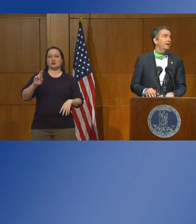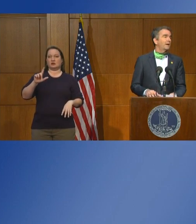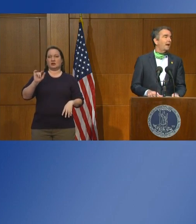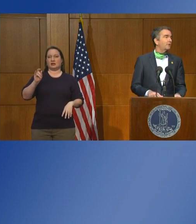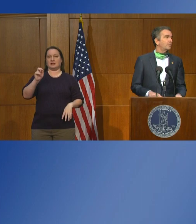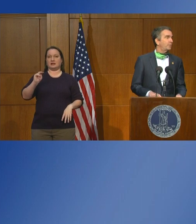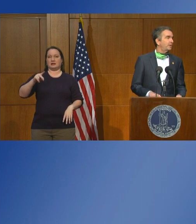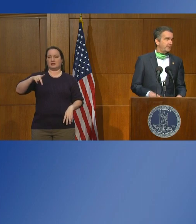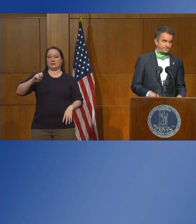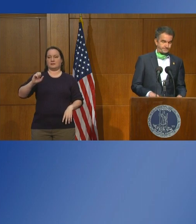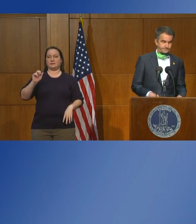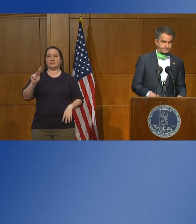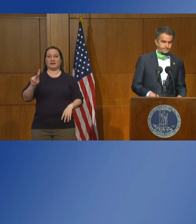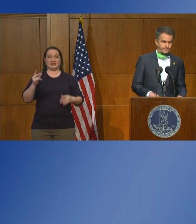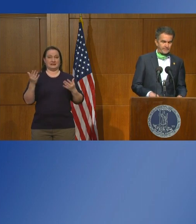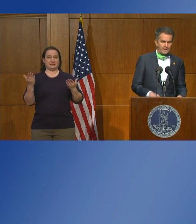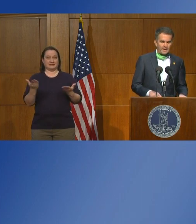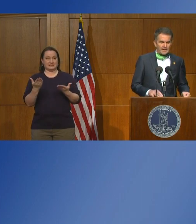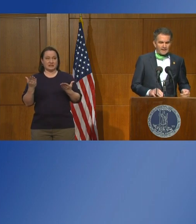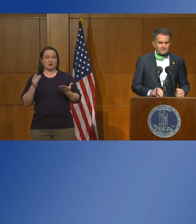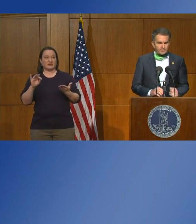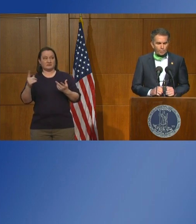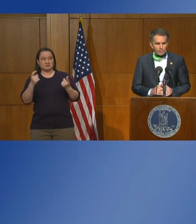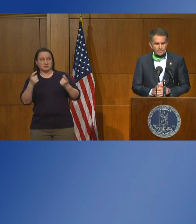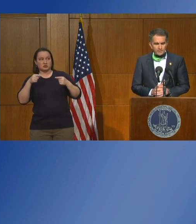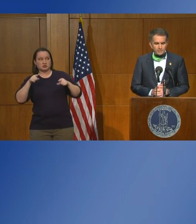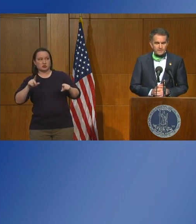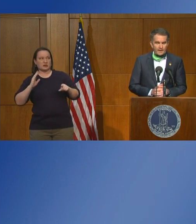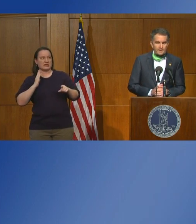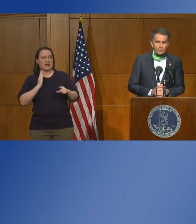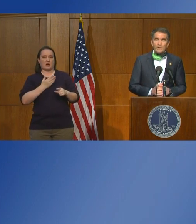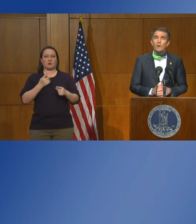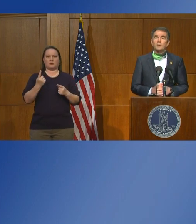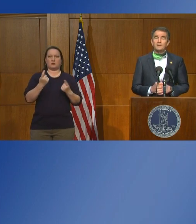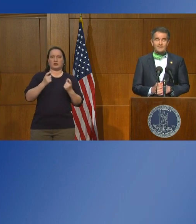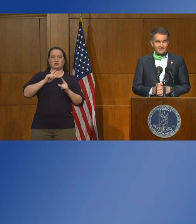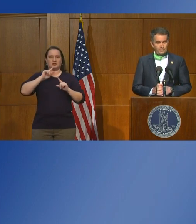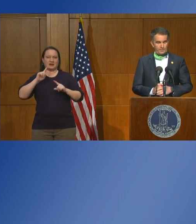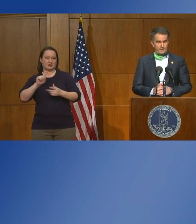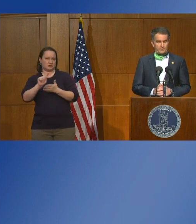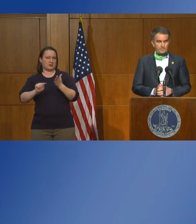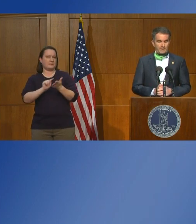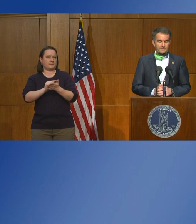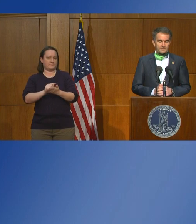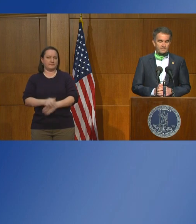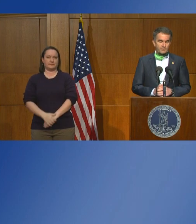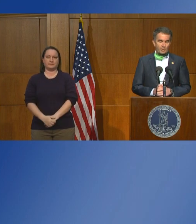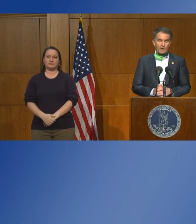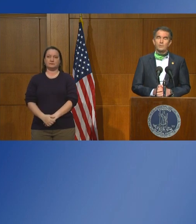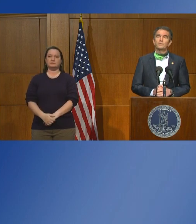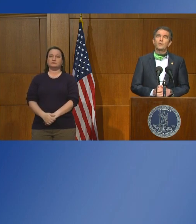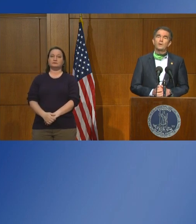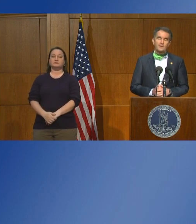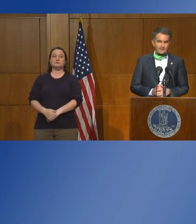IS HERE IF ANYONE HAS MORE QUESTIONS DURING THE QUESTION AND ANSWER PERIOD. IT'S